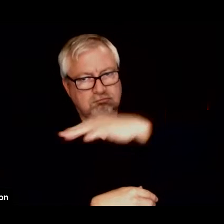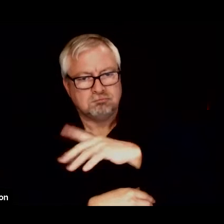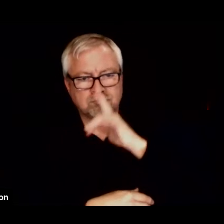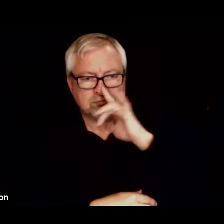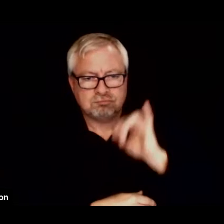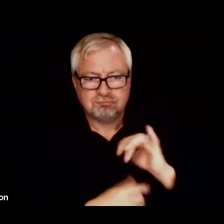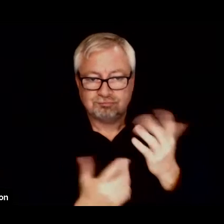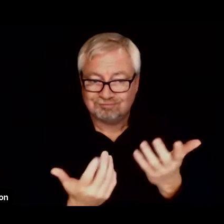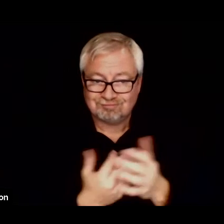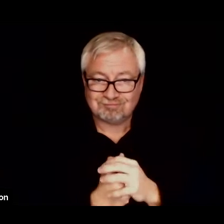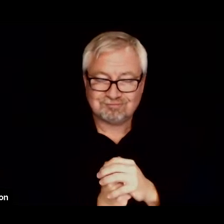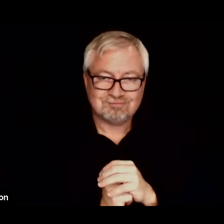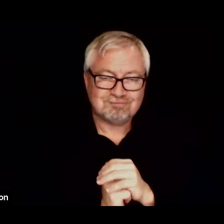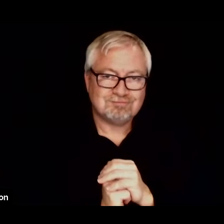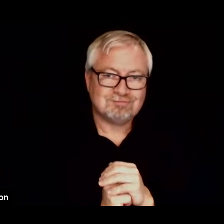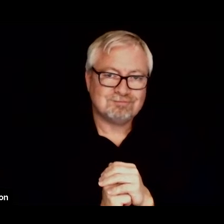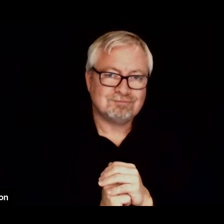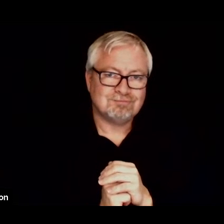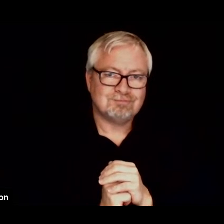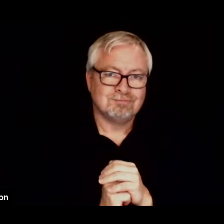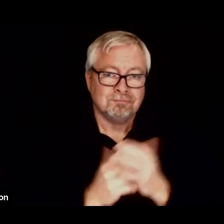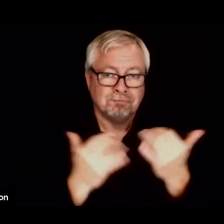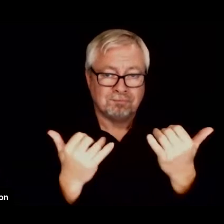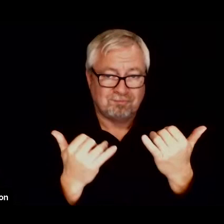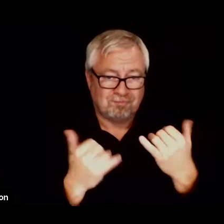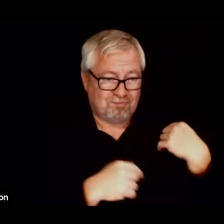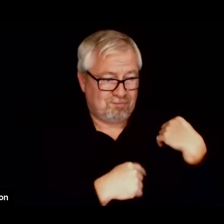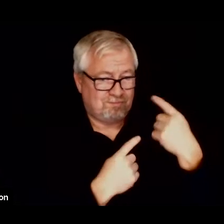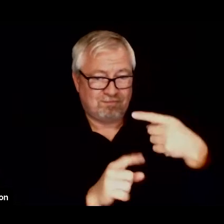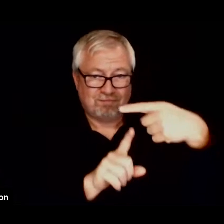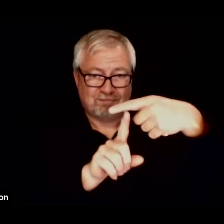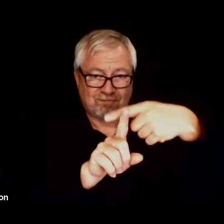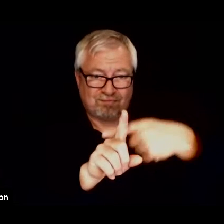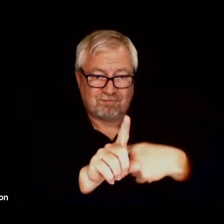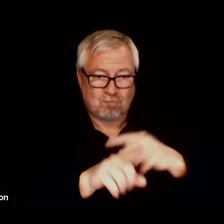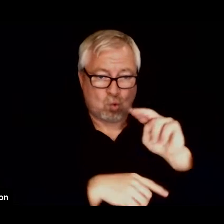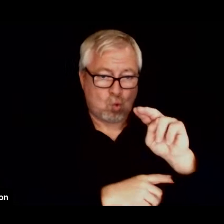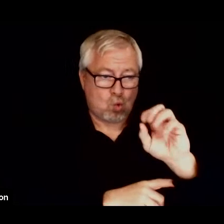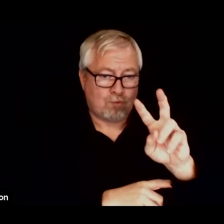were stunning and the fact that we seem to have stabilized a bit in recent